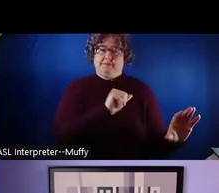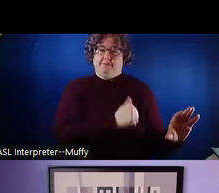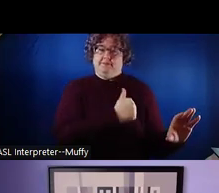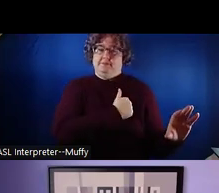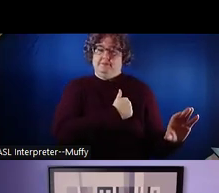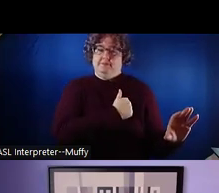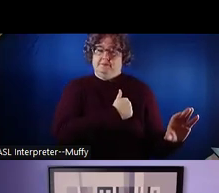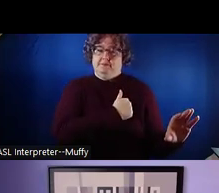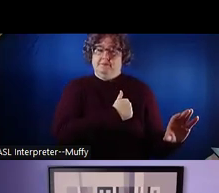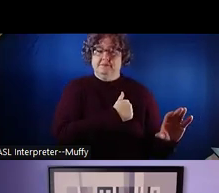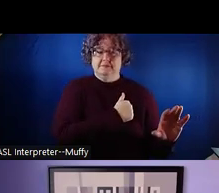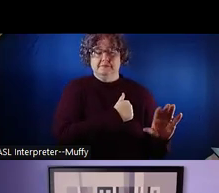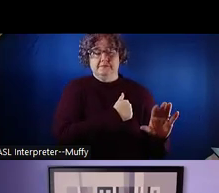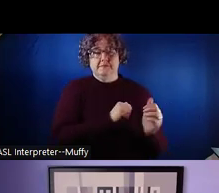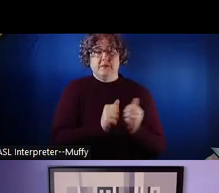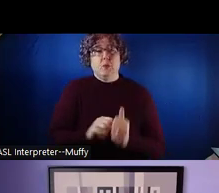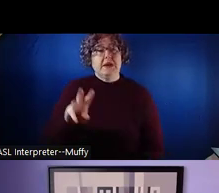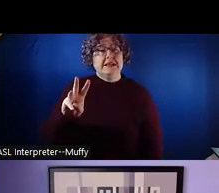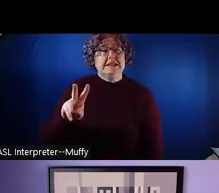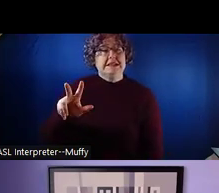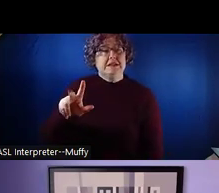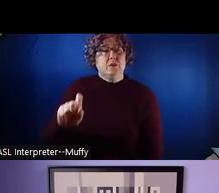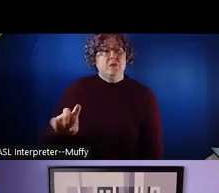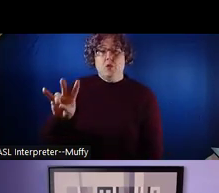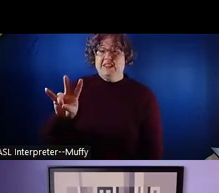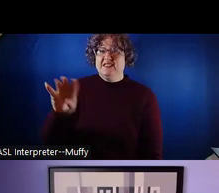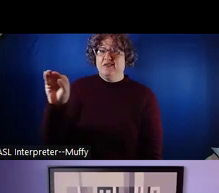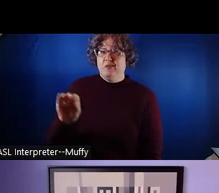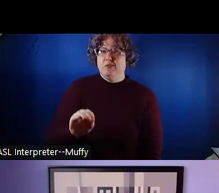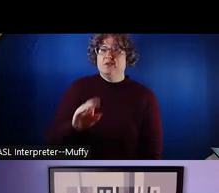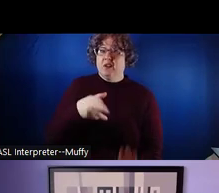with 63.7% of participants reporting no strong preference